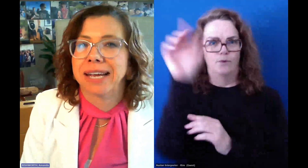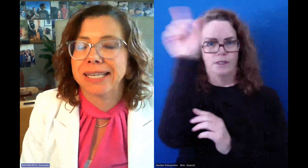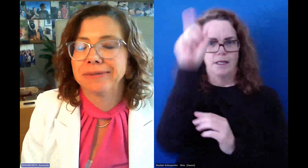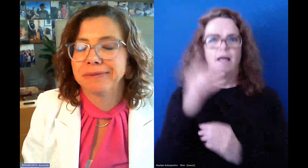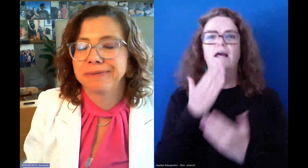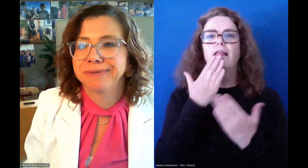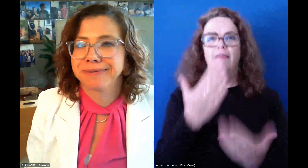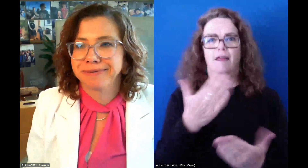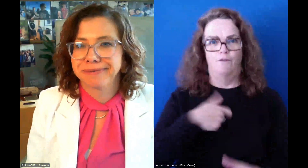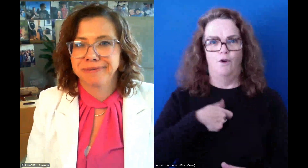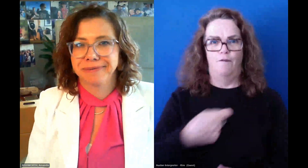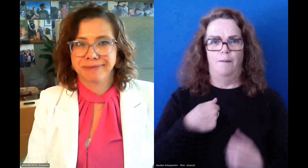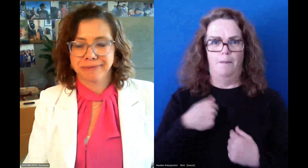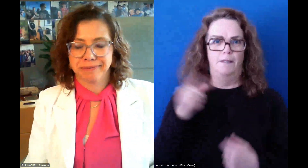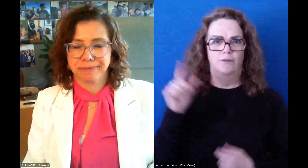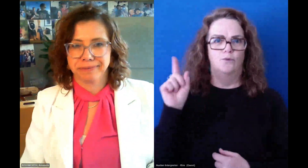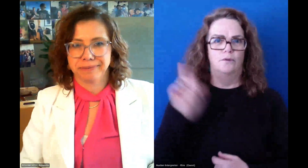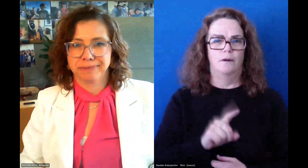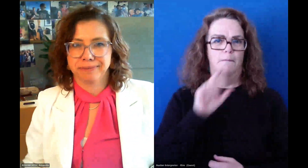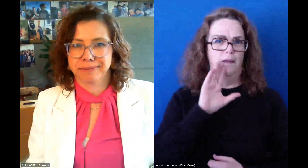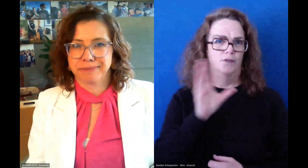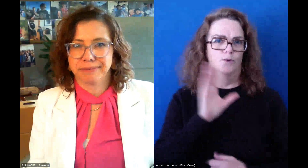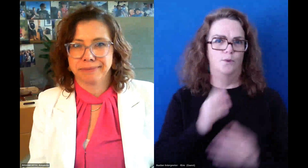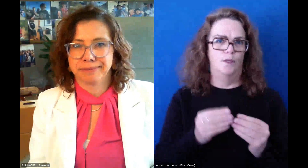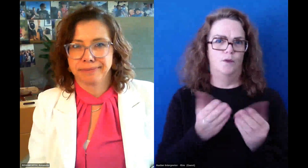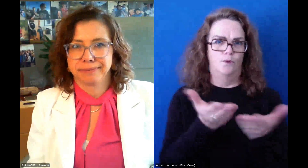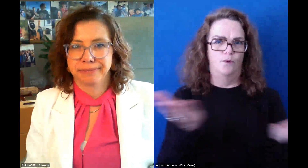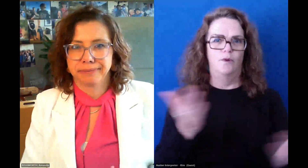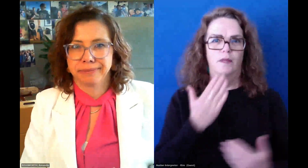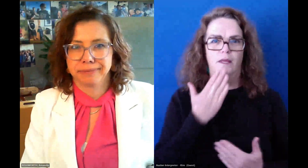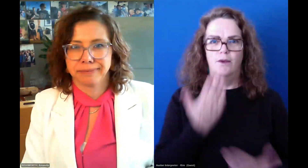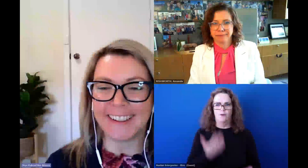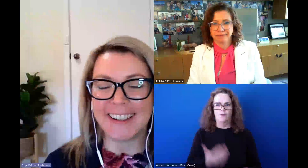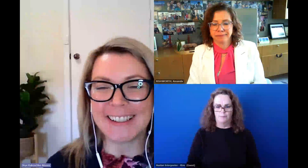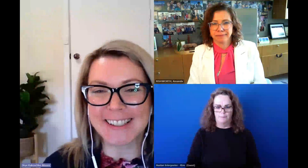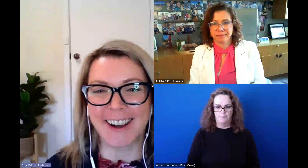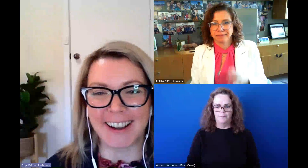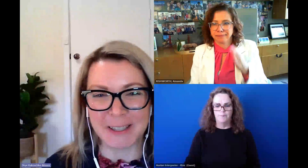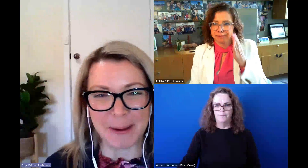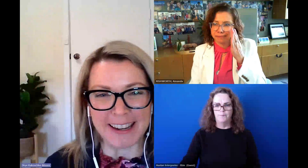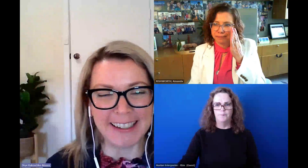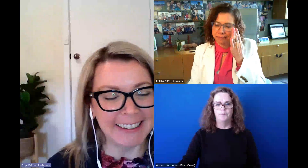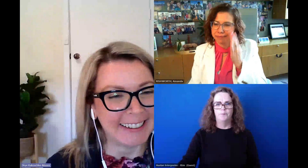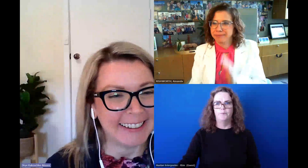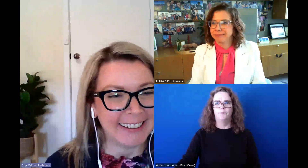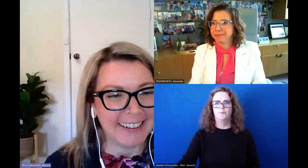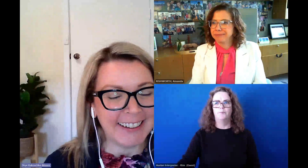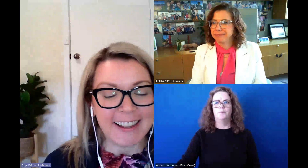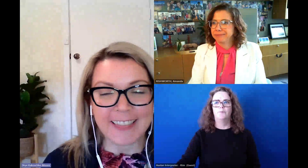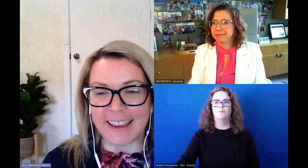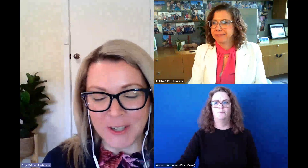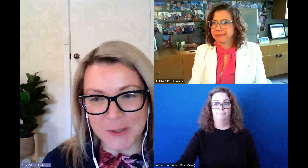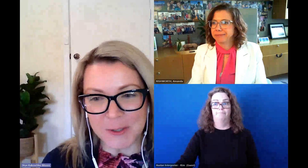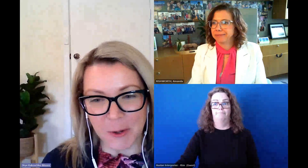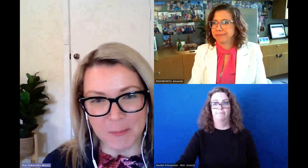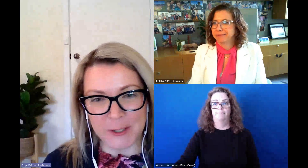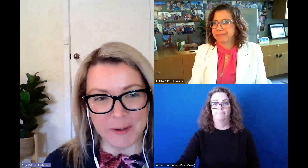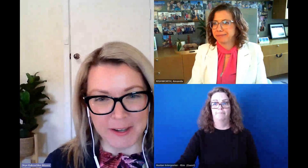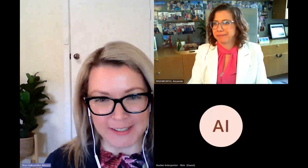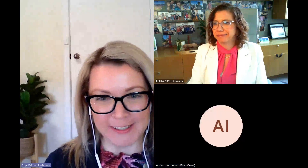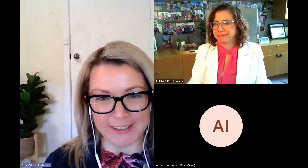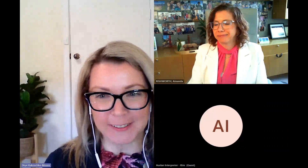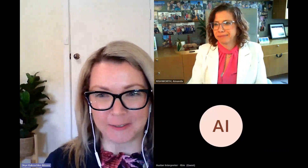me. Skye speaking. Thank you so much Minister